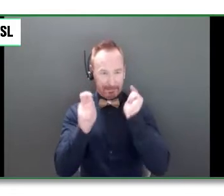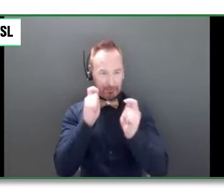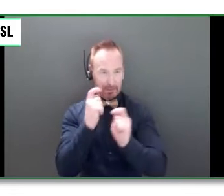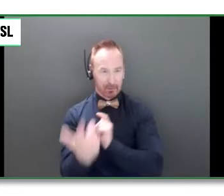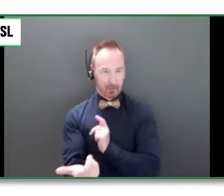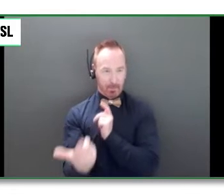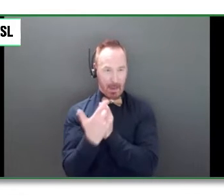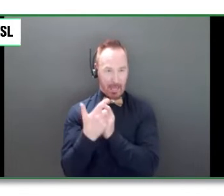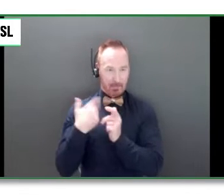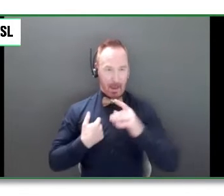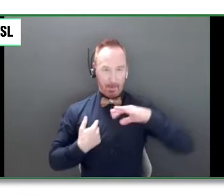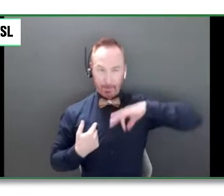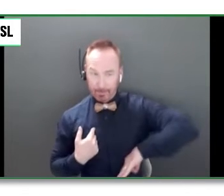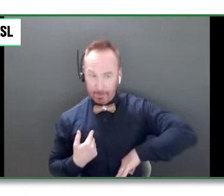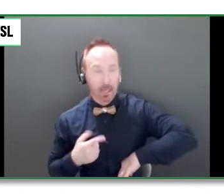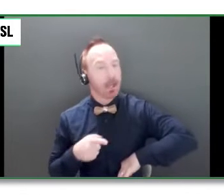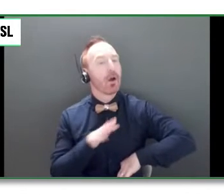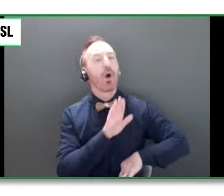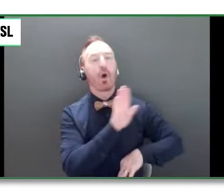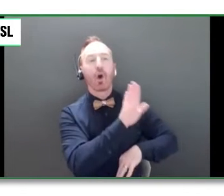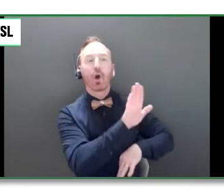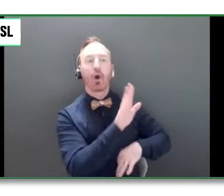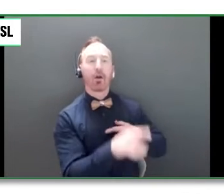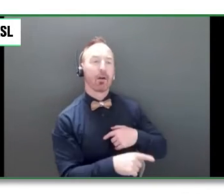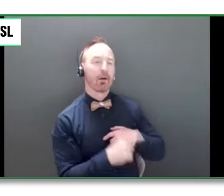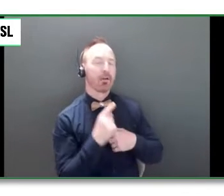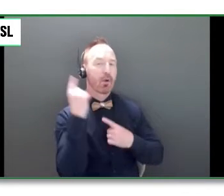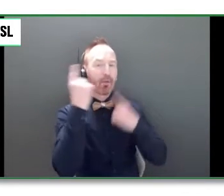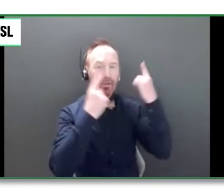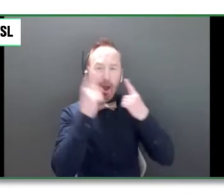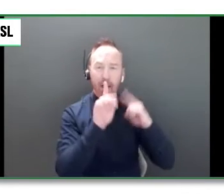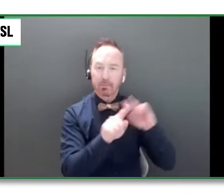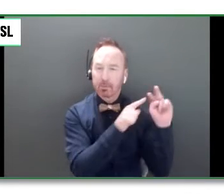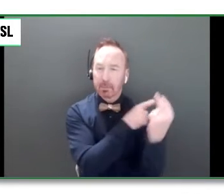So those are just some of her thoughts on Emerson and Thoreau.